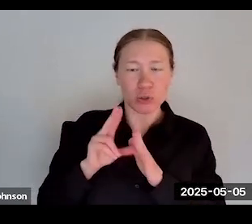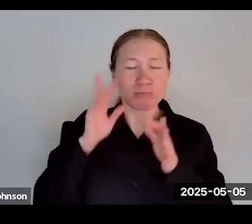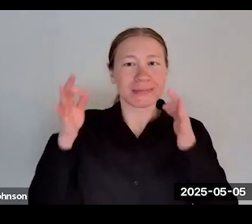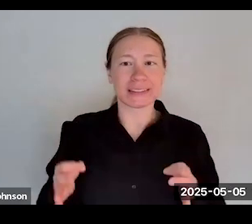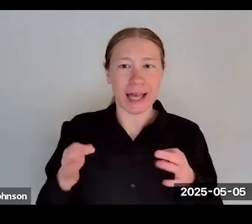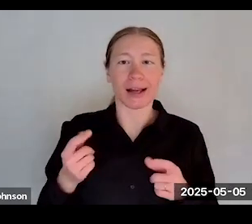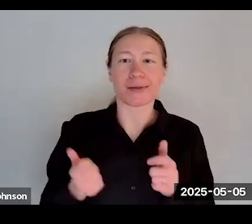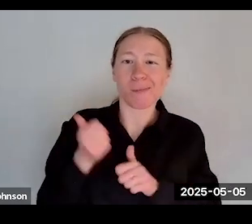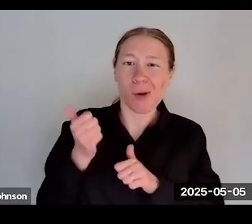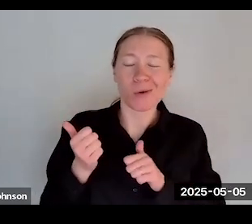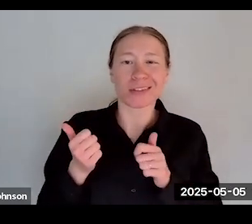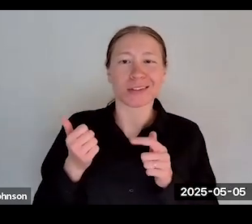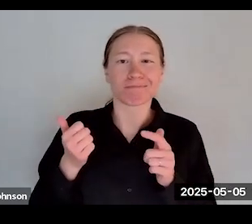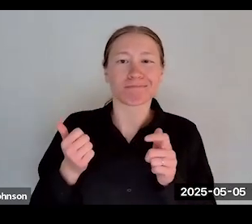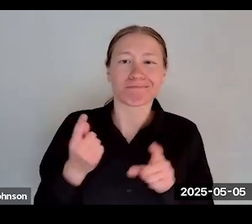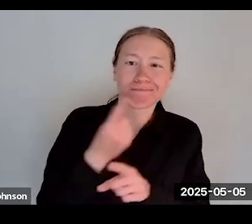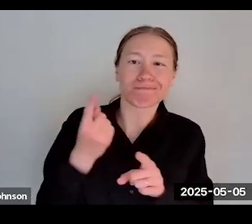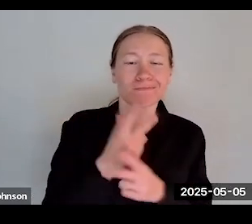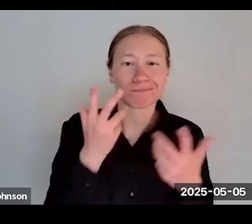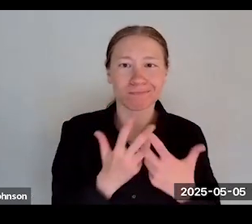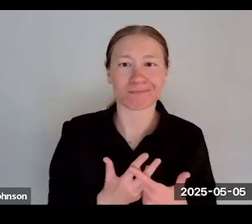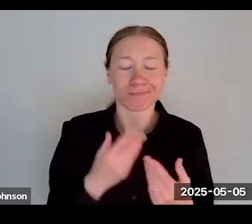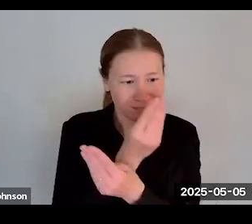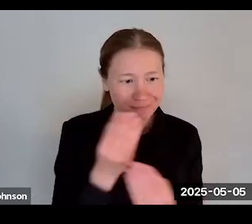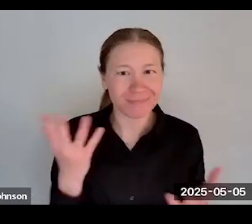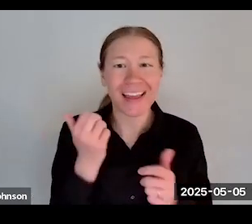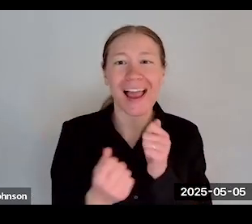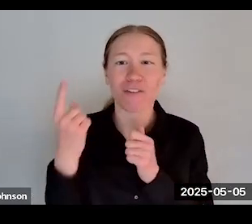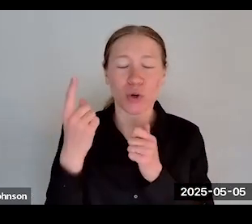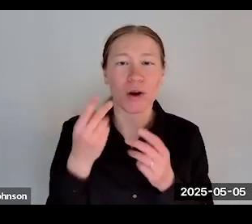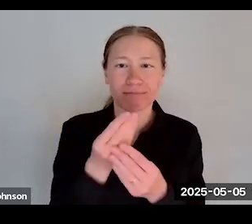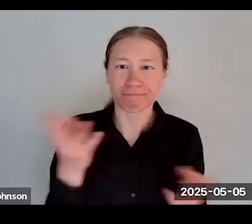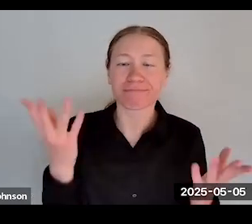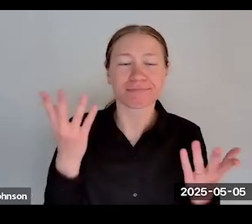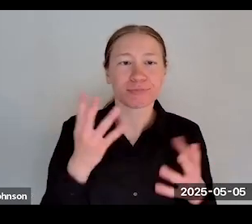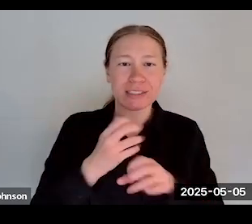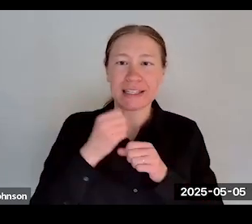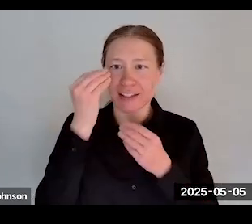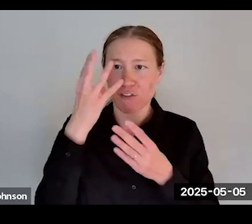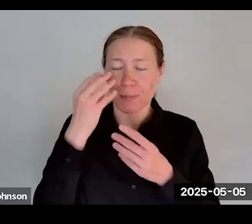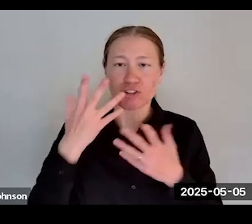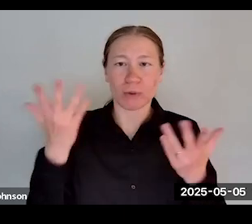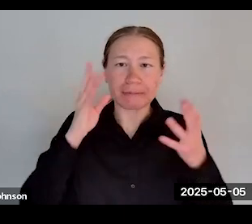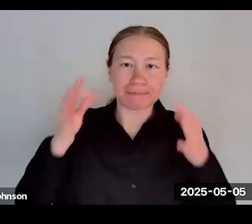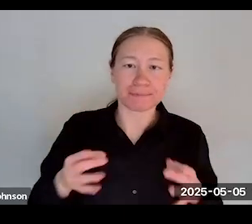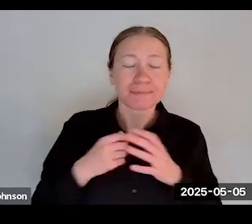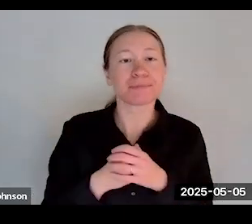where then everyone receives documentation outlining the accommodation agreed upon. There may be instances where a reasonable